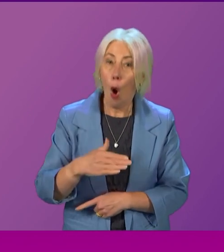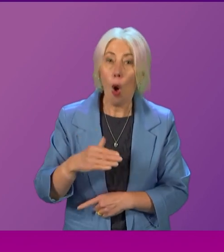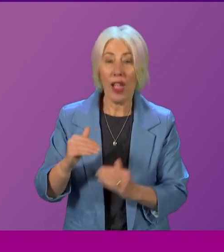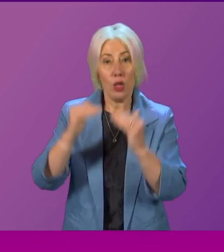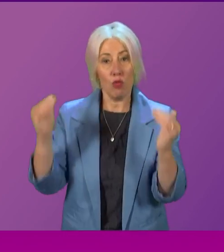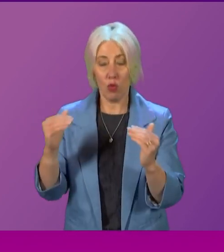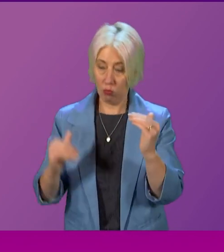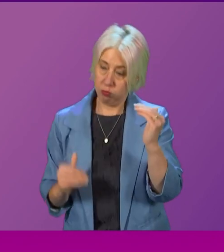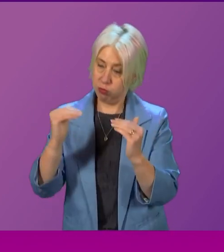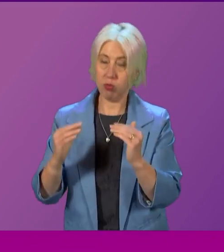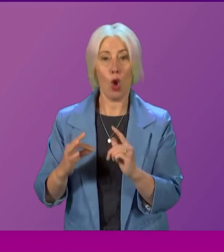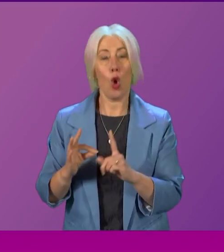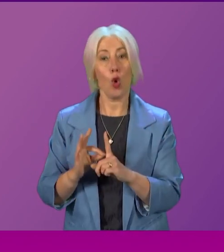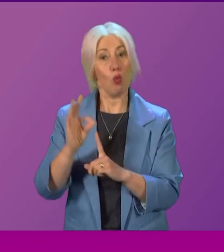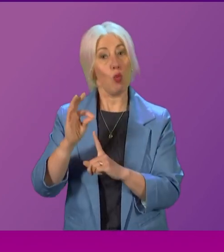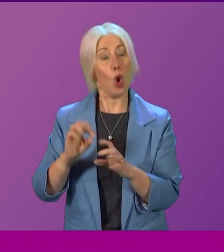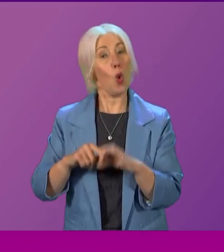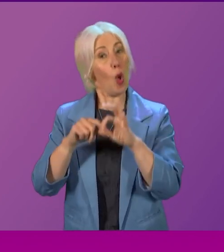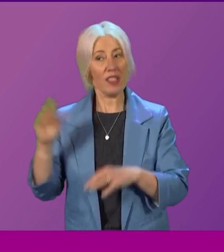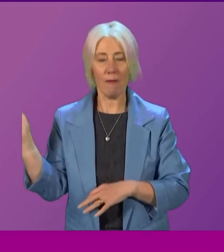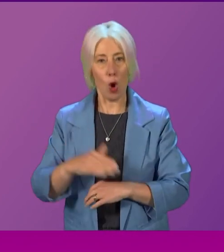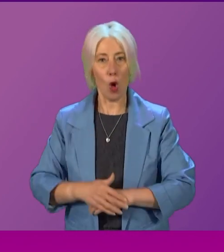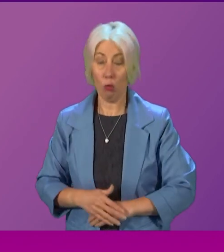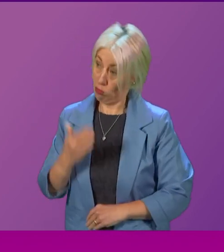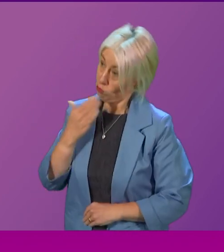I thank the First Minister for that very positive answer.